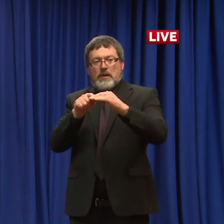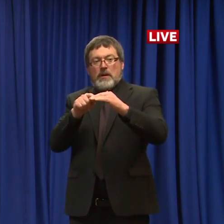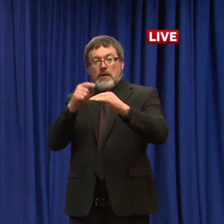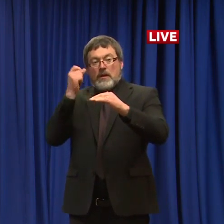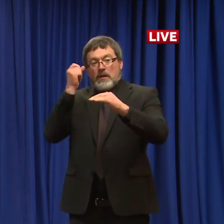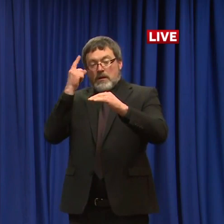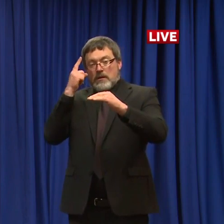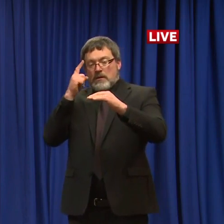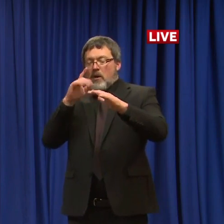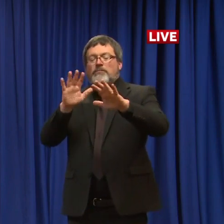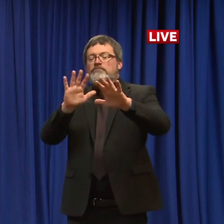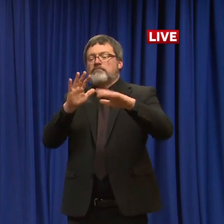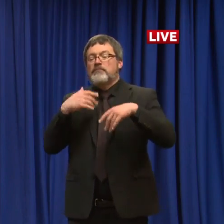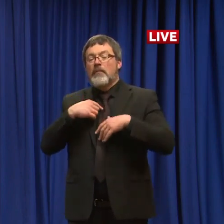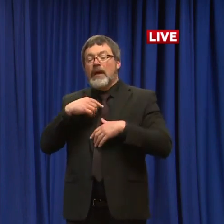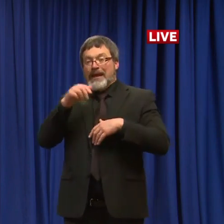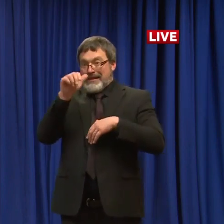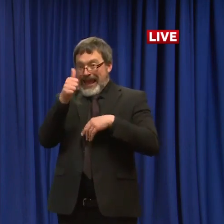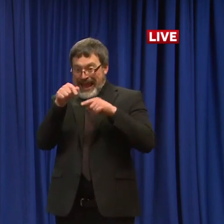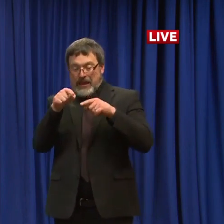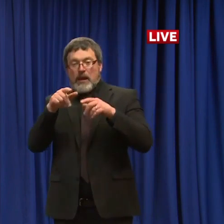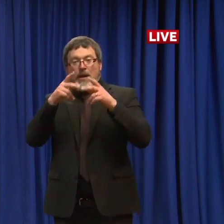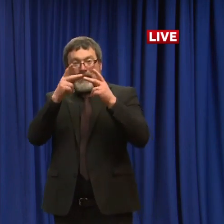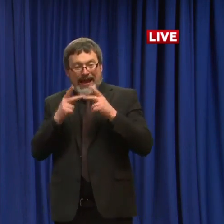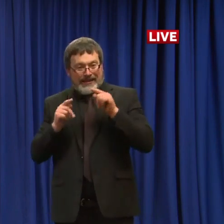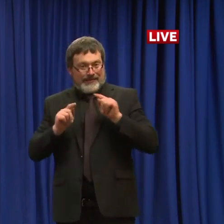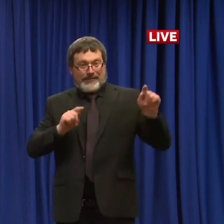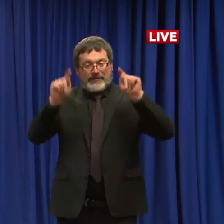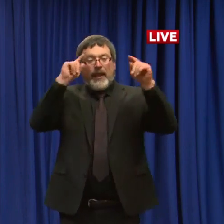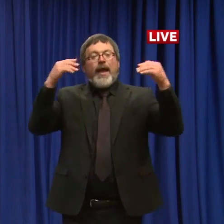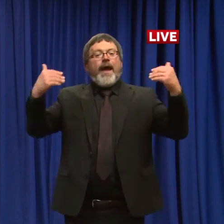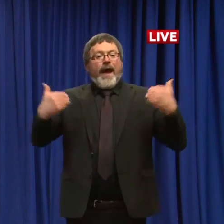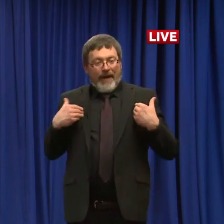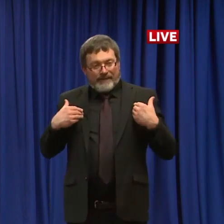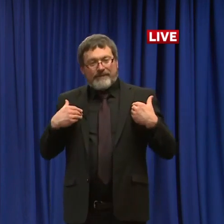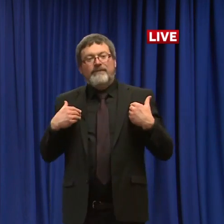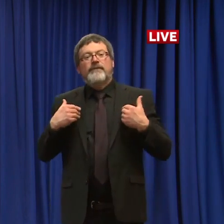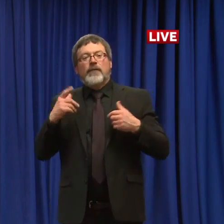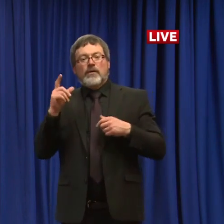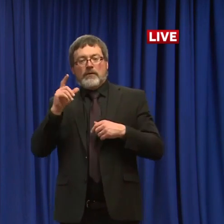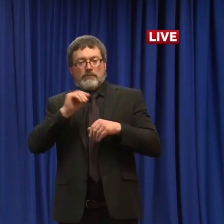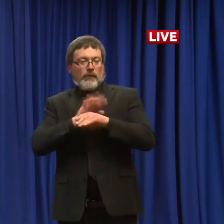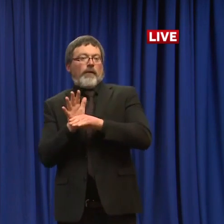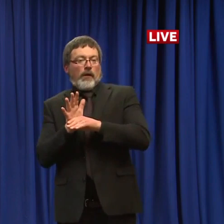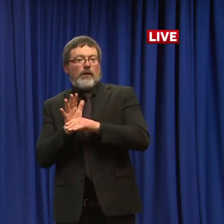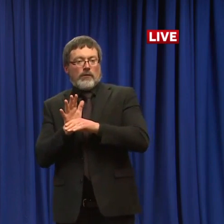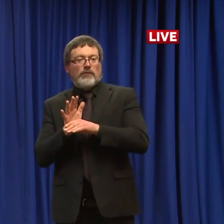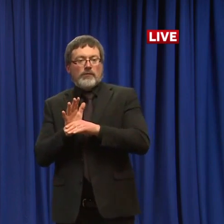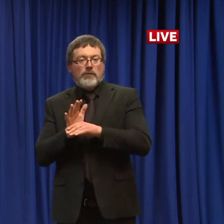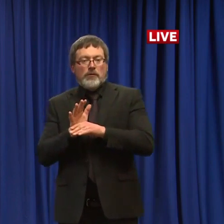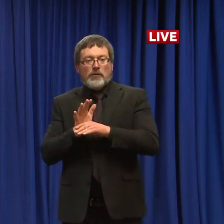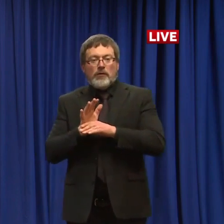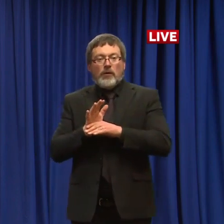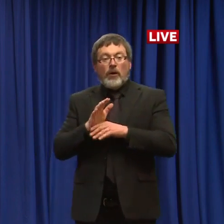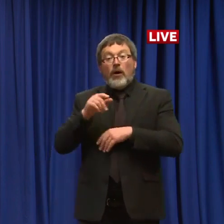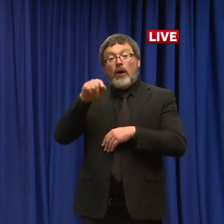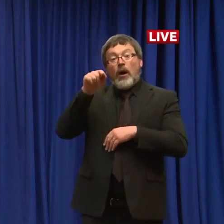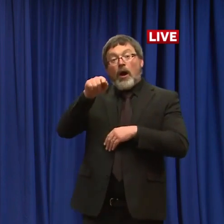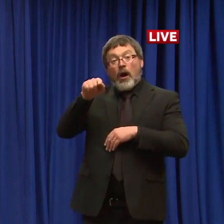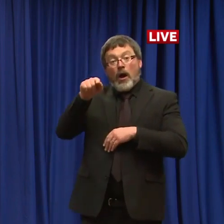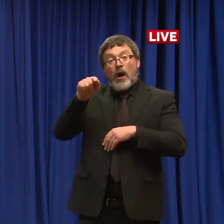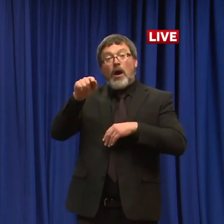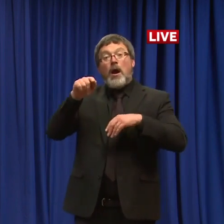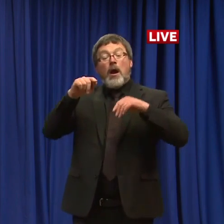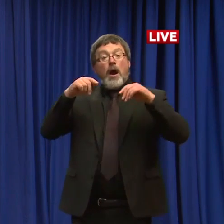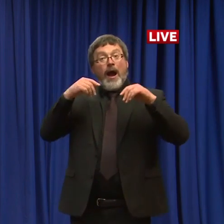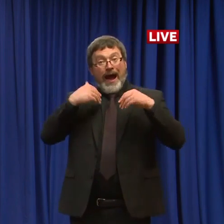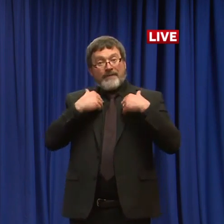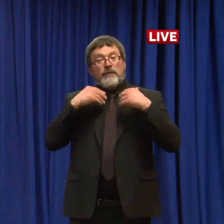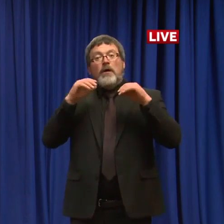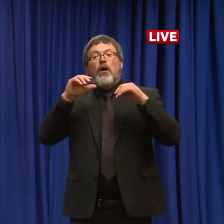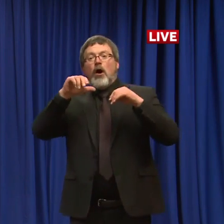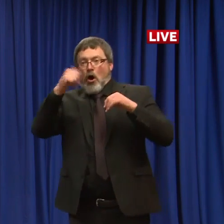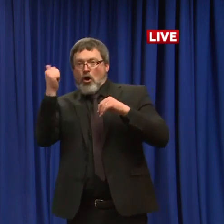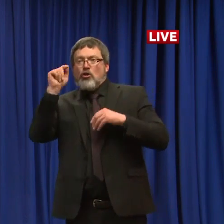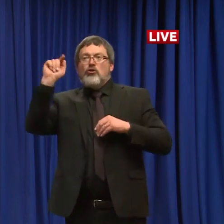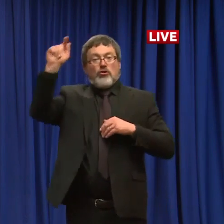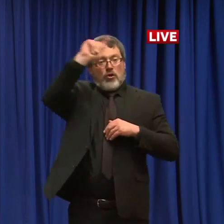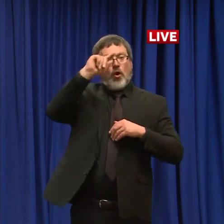IT’S MORE LIKE THAT BUT IT JUST JUST TO BE CLEAR WE HAVE DOZENS OF FACILITIES ACROSS THE STATE AND SO WE’RE CONSTANTLY MONITORING DOZENS OF FACILITIES, BUT WHERE I THINK TO YOUR POINT